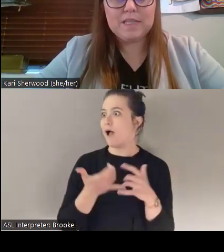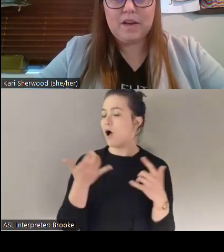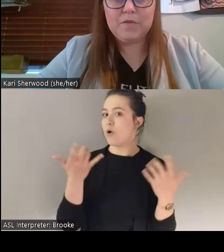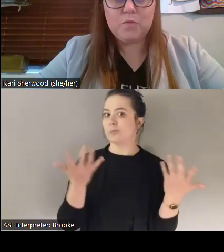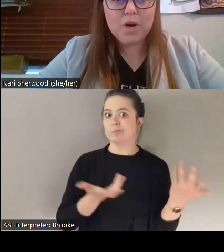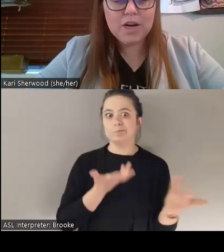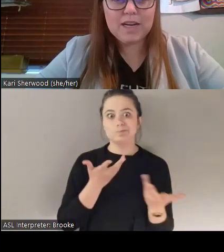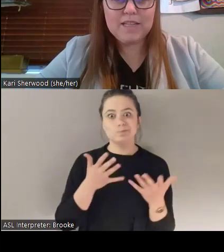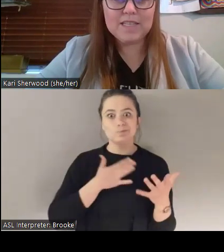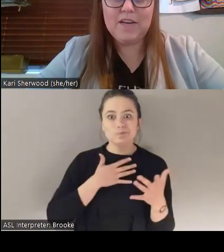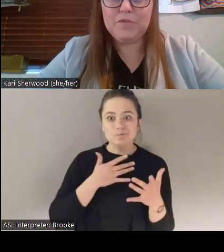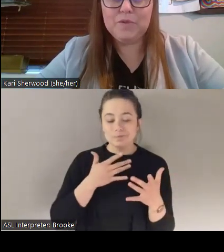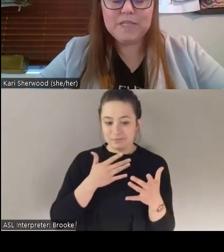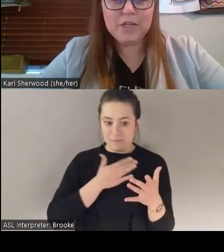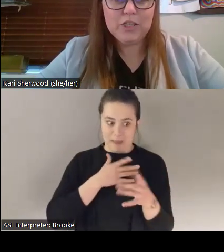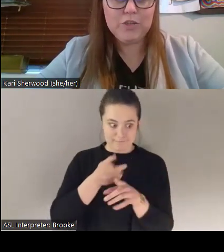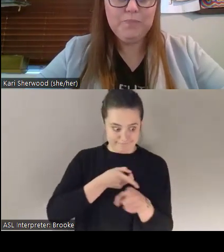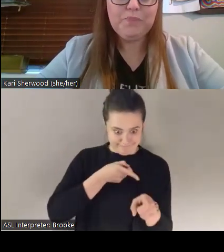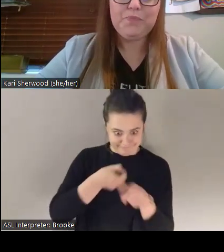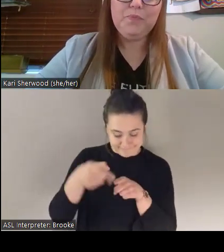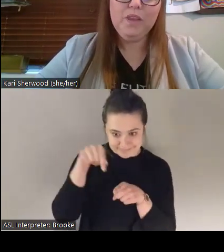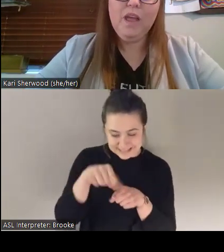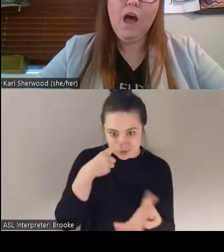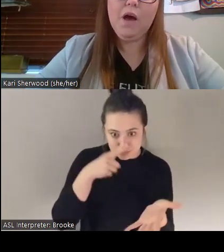this line of work and this line of research.